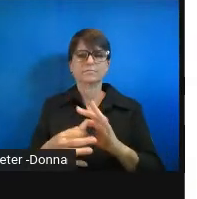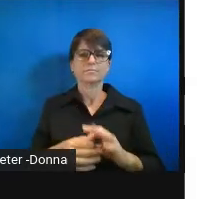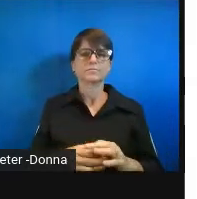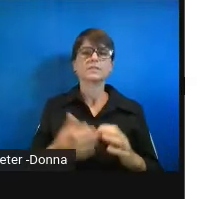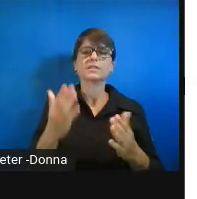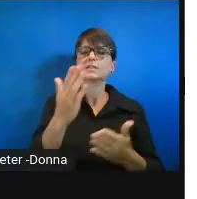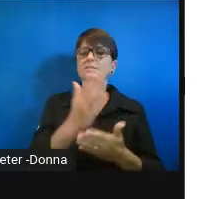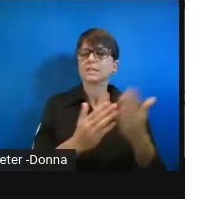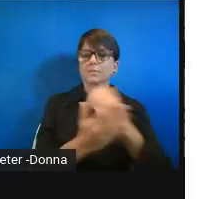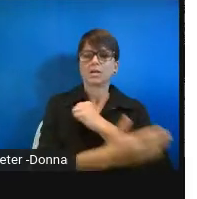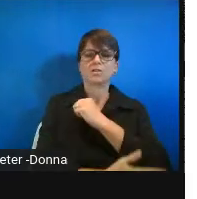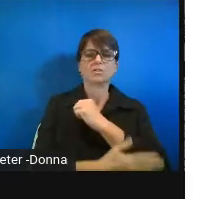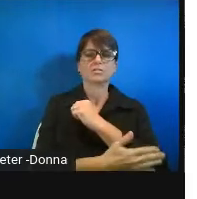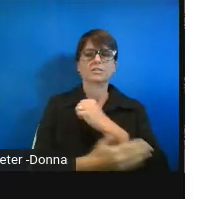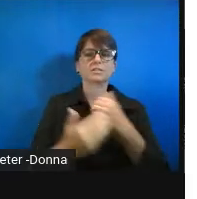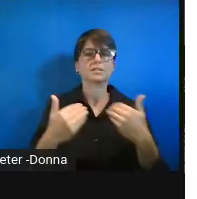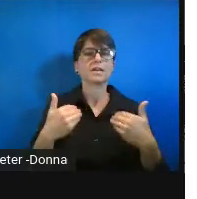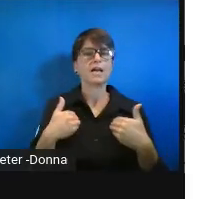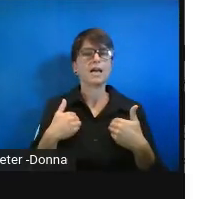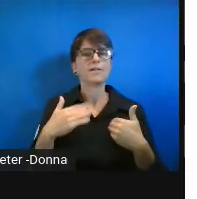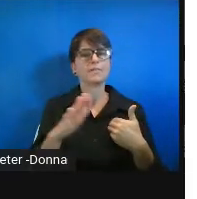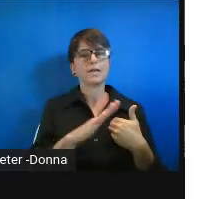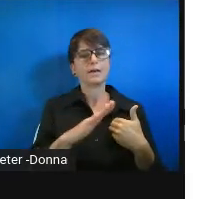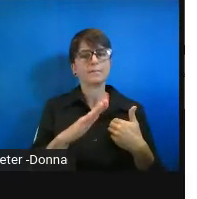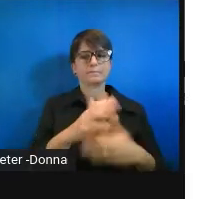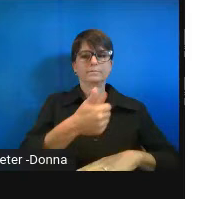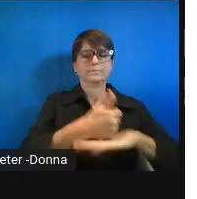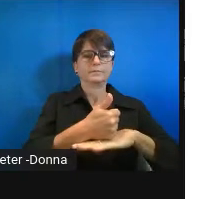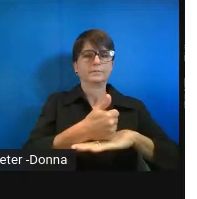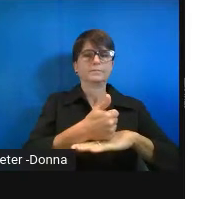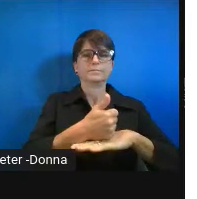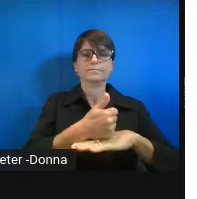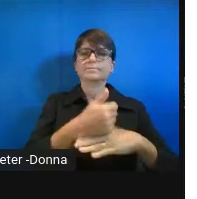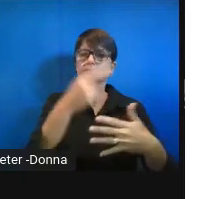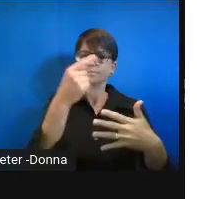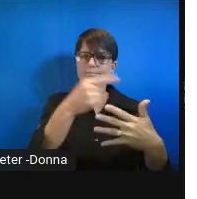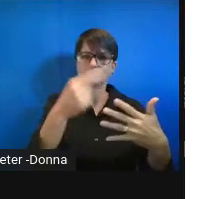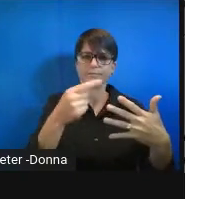Web accessibility initiative recommends include: commitment